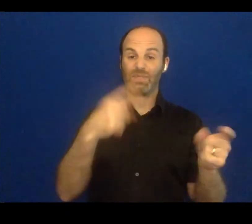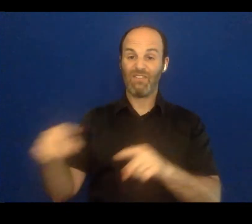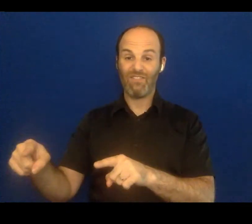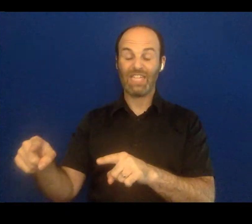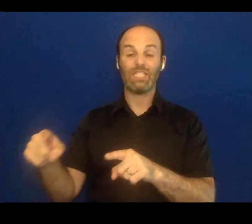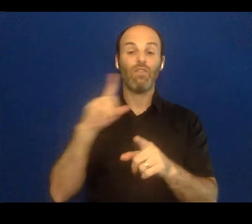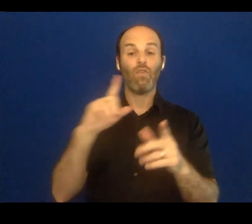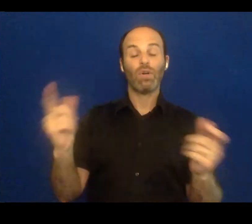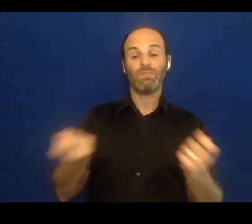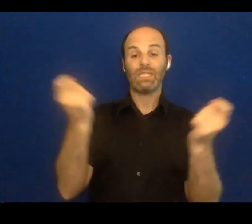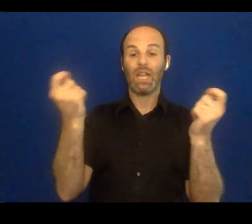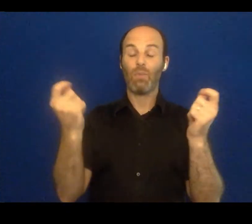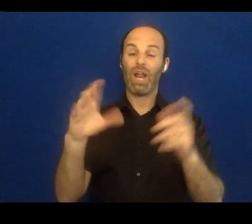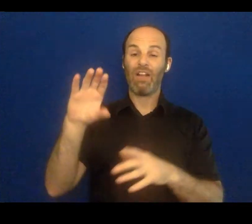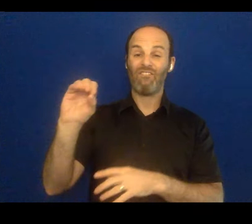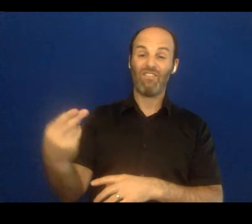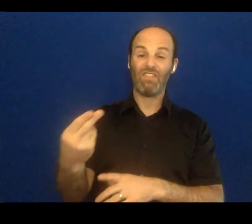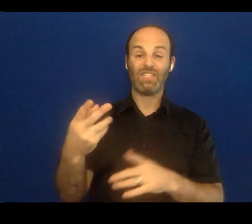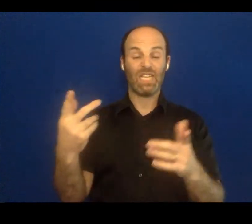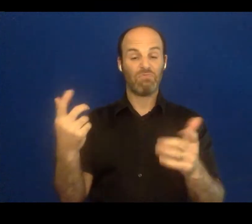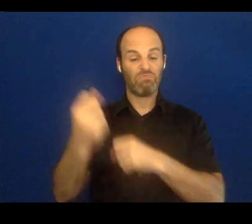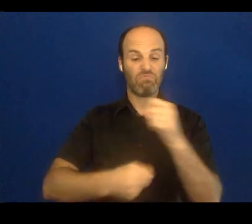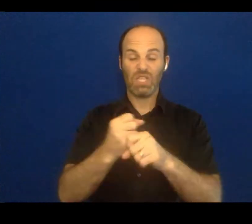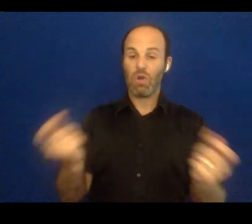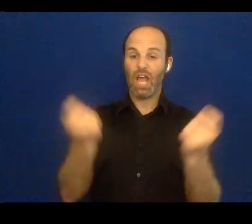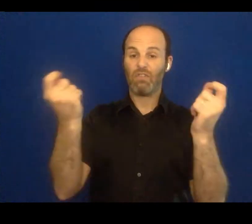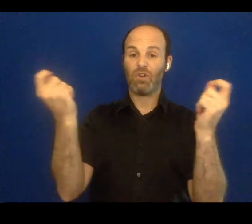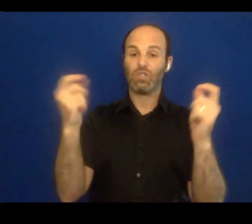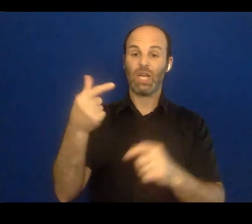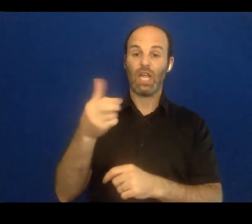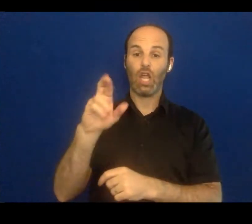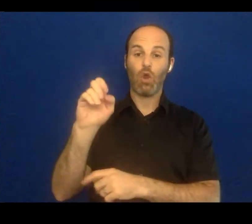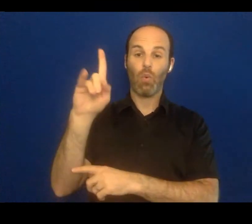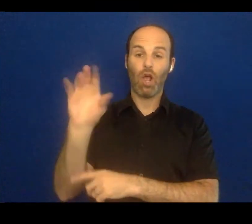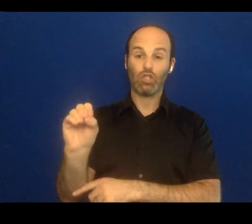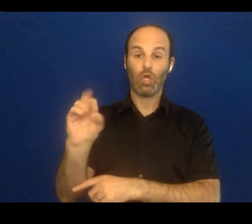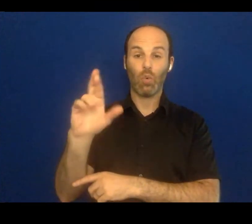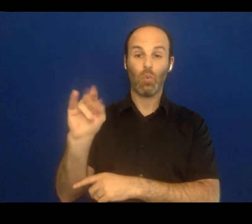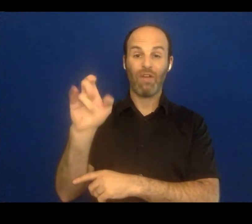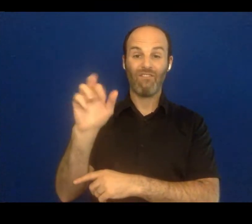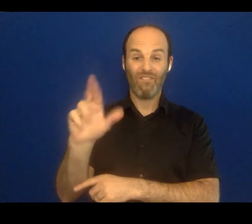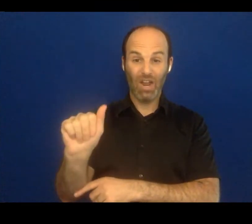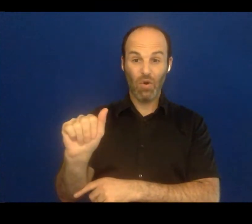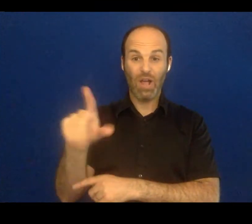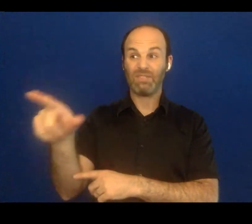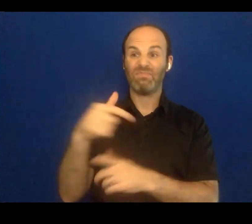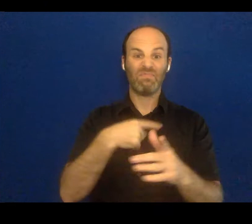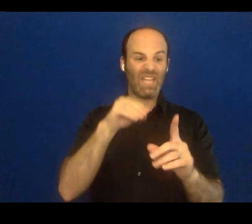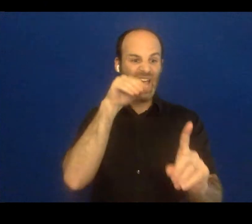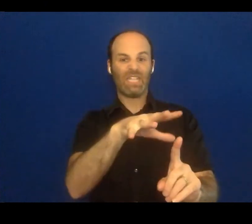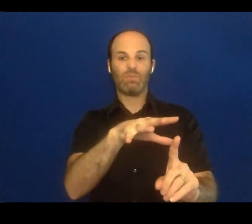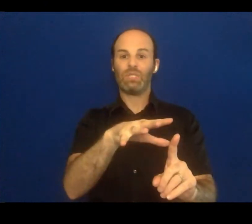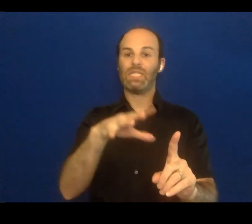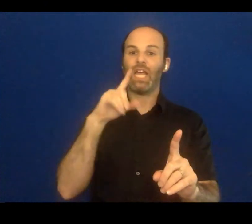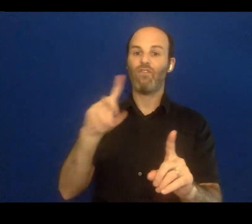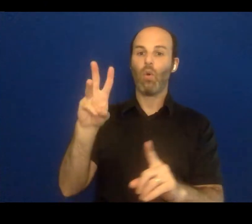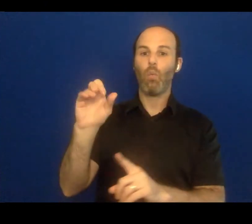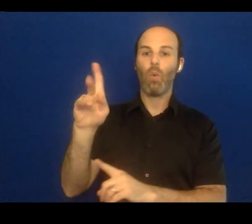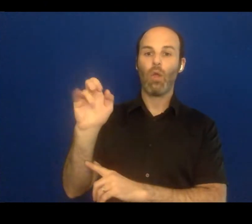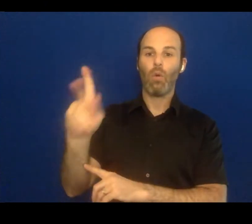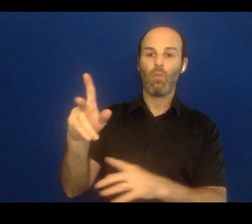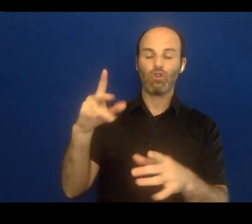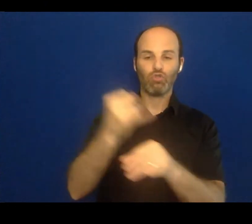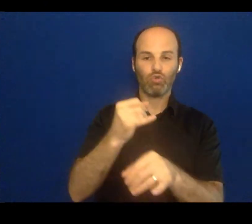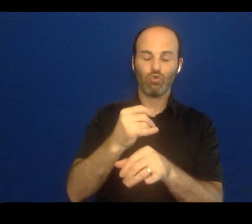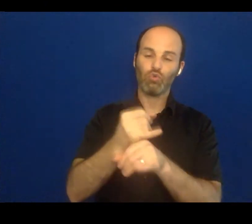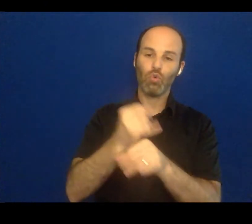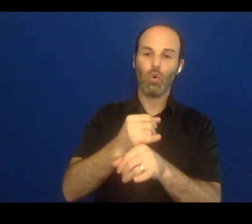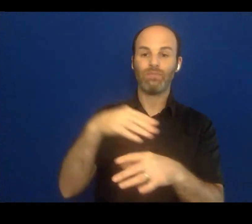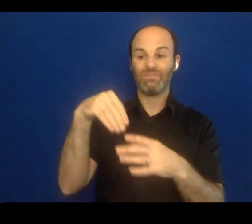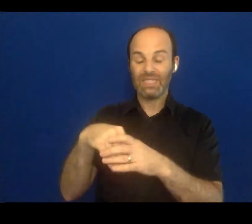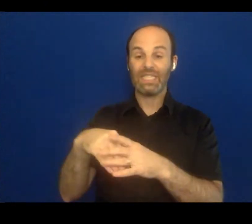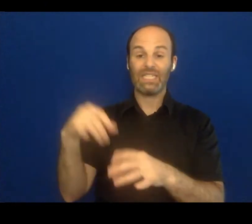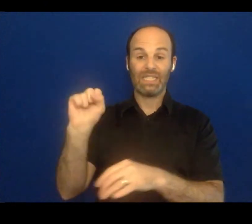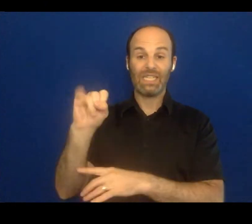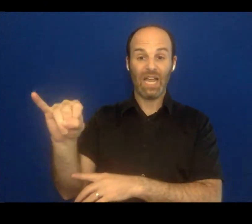SHOCKING AT THE WILLOWBROOK